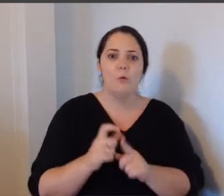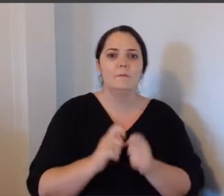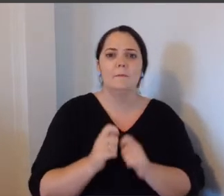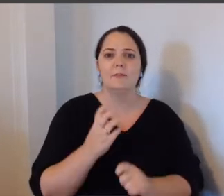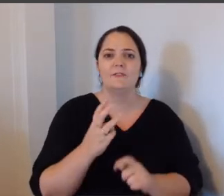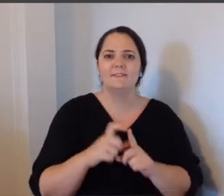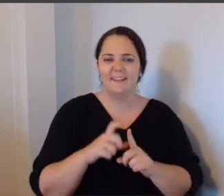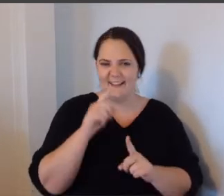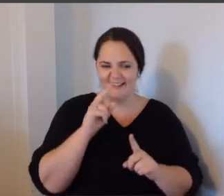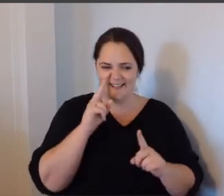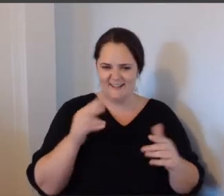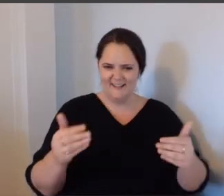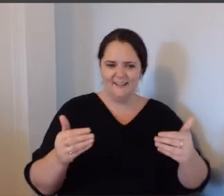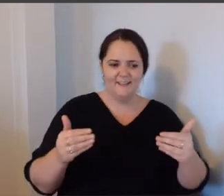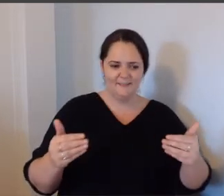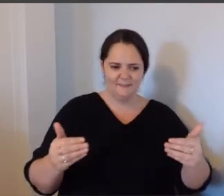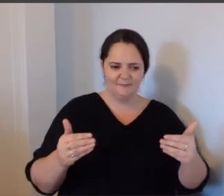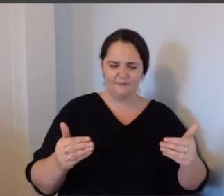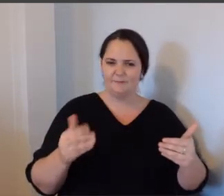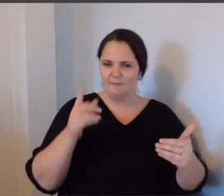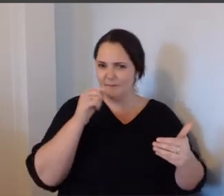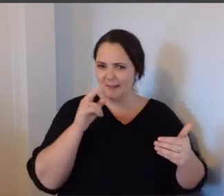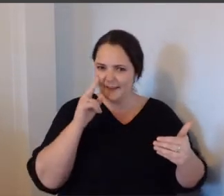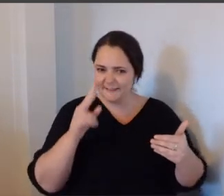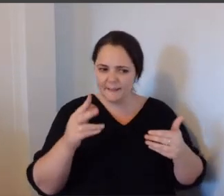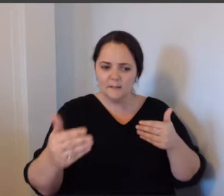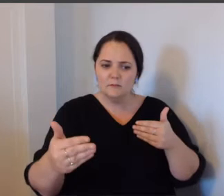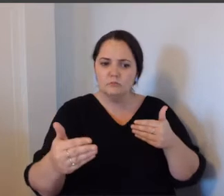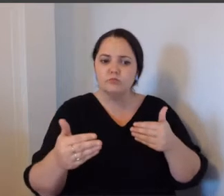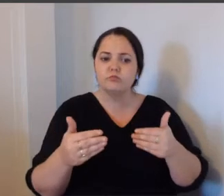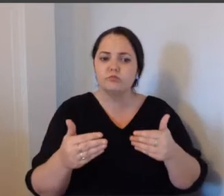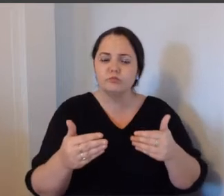see how the Virgin Mary in the immediate foreground has been foreshortened by Fra